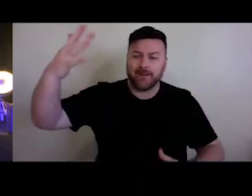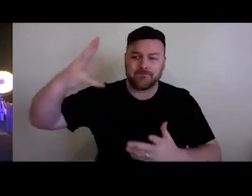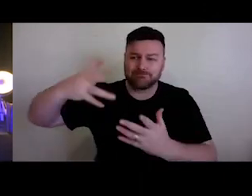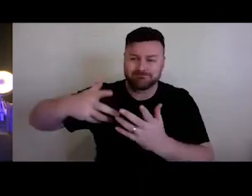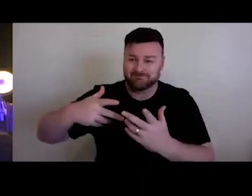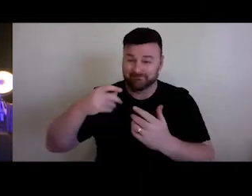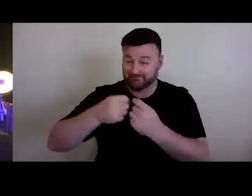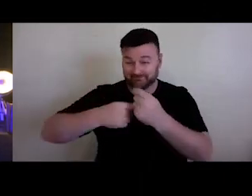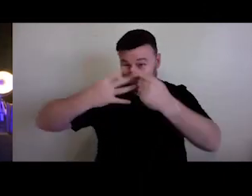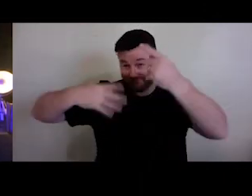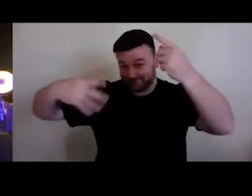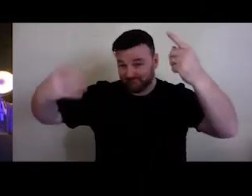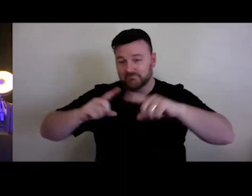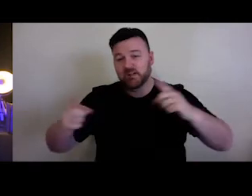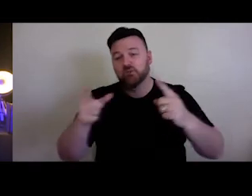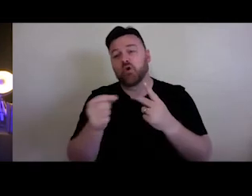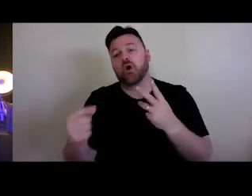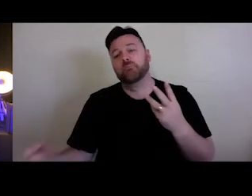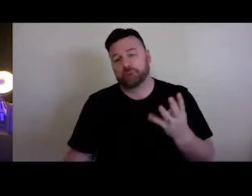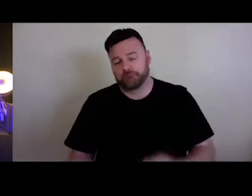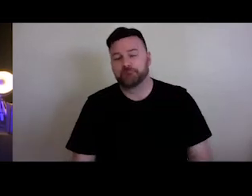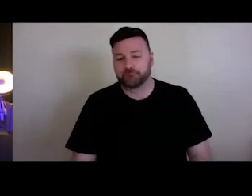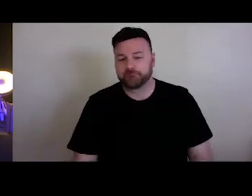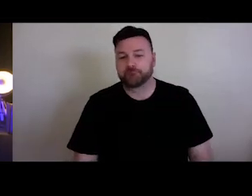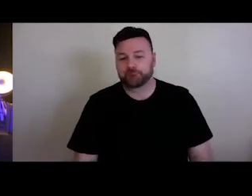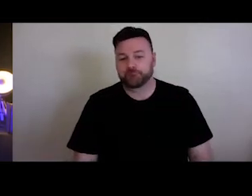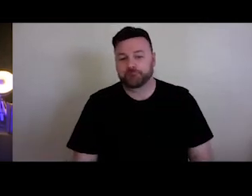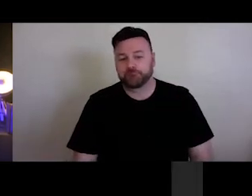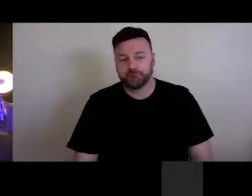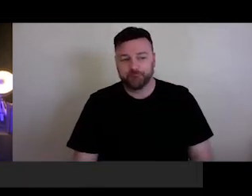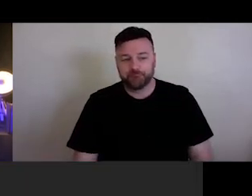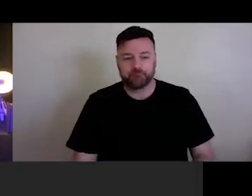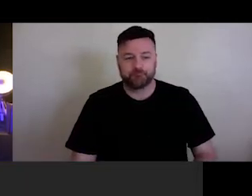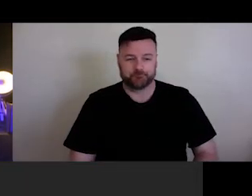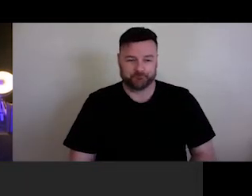many options and many custom misation packages you can do. The